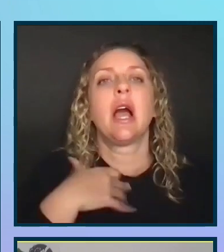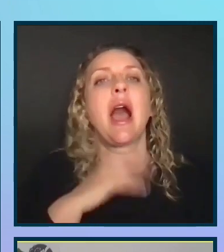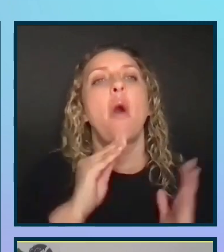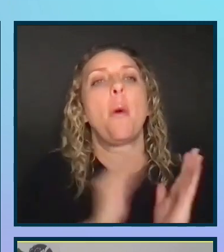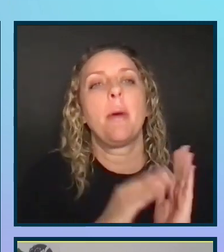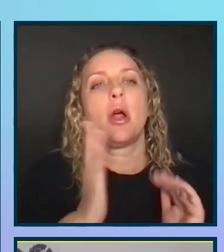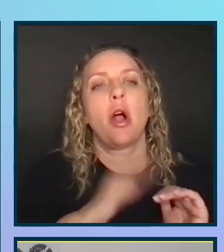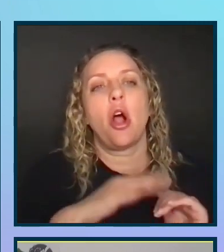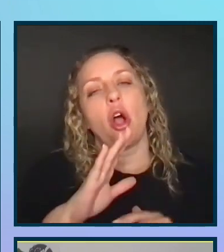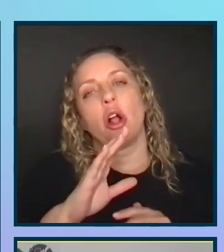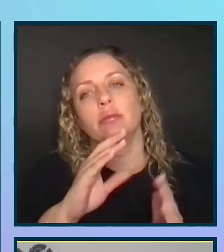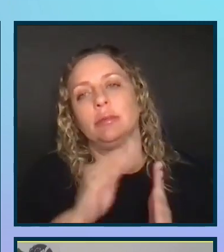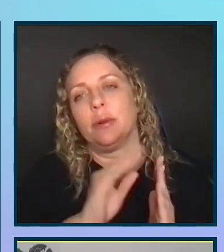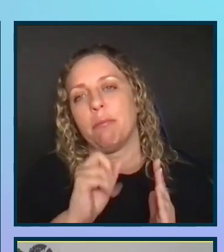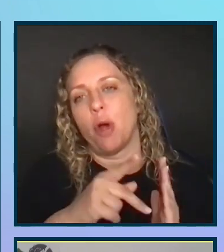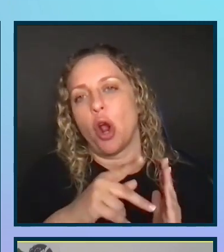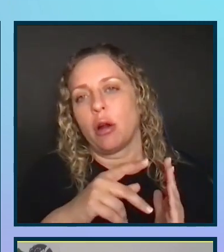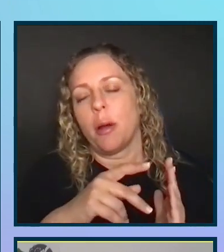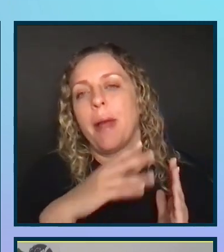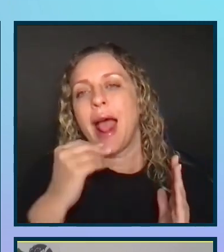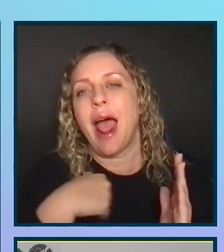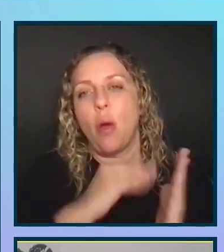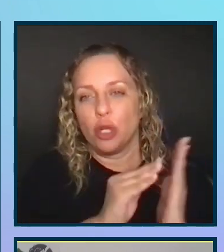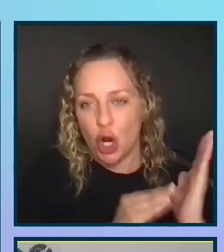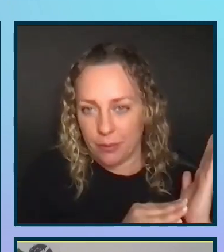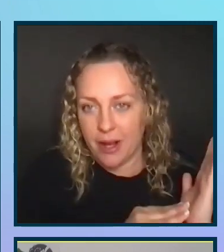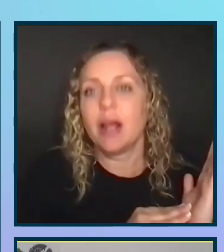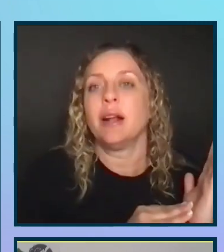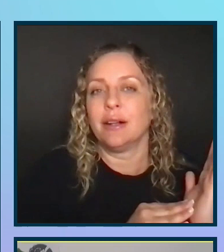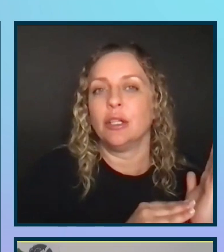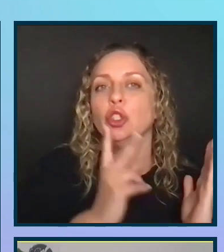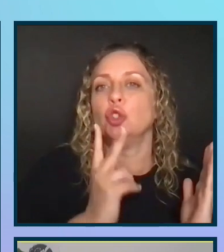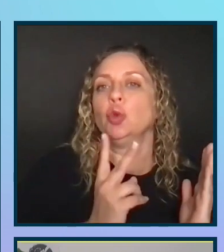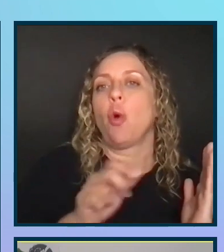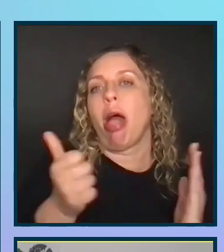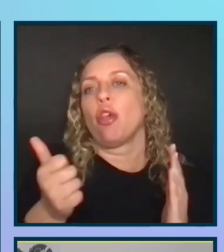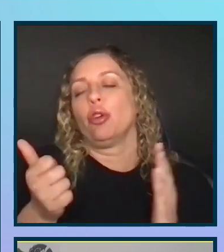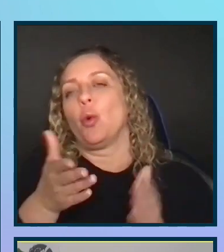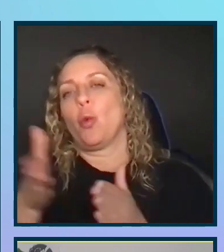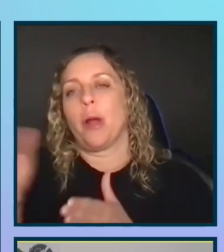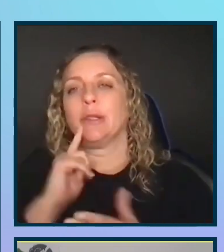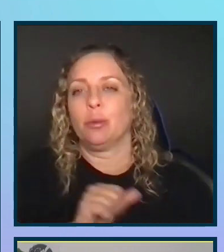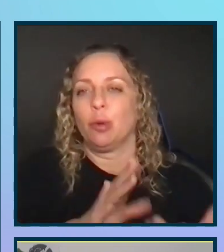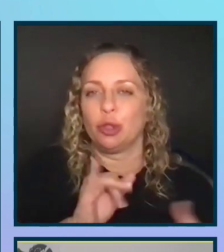and document the swipe right to archive, and then I can document two alternatives. In Gmail, you can long press something